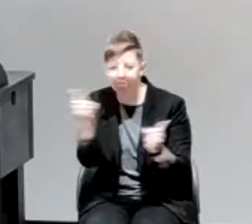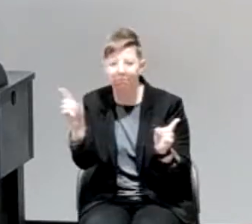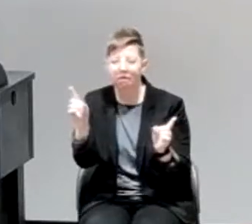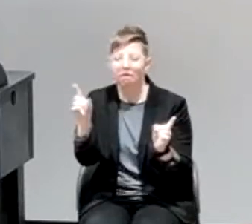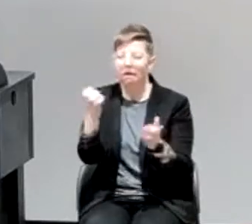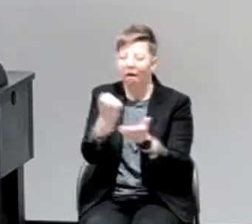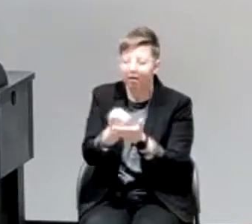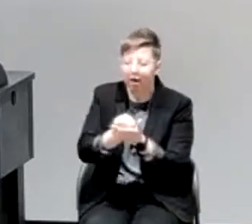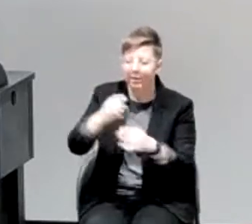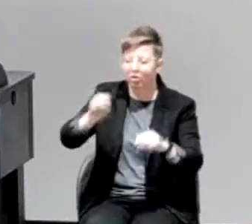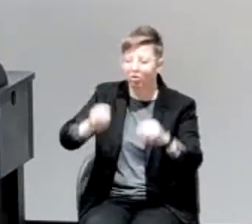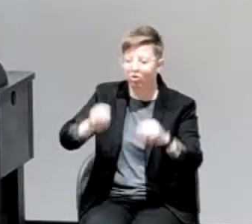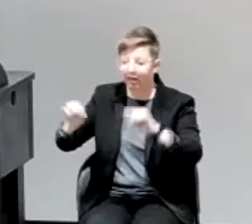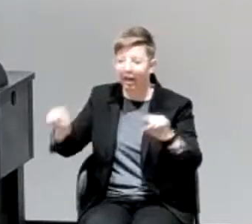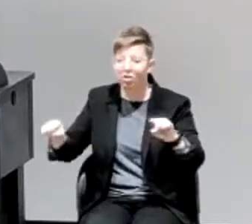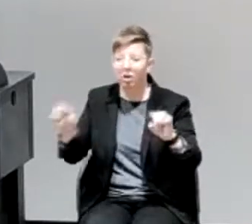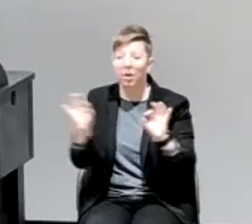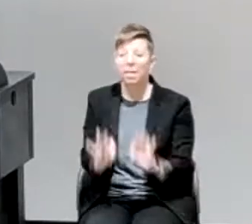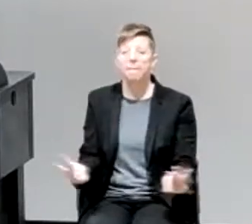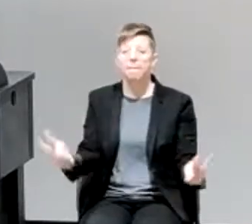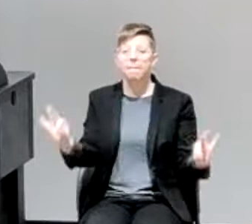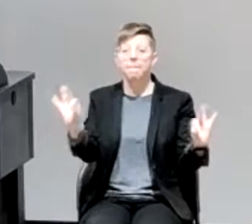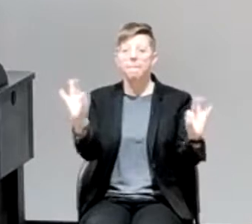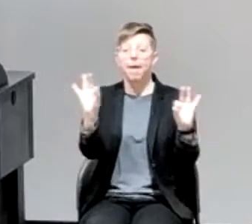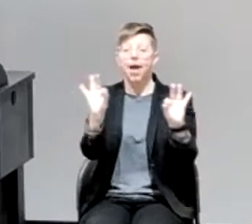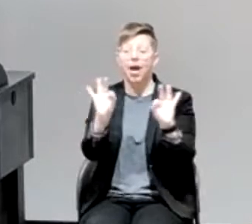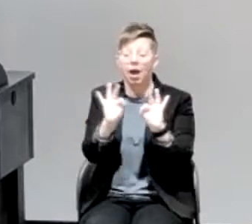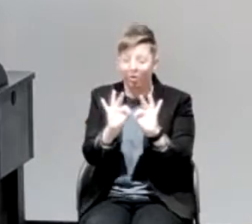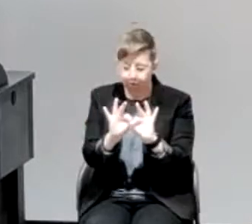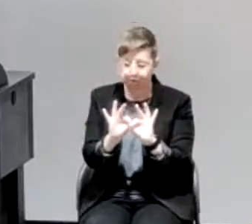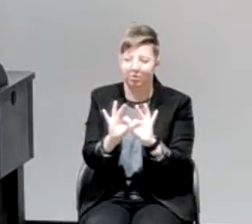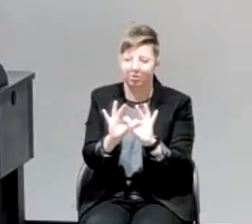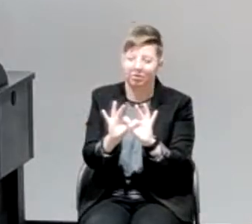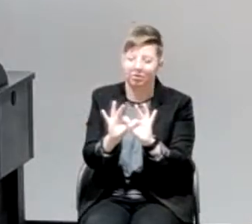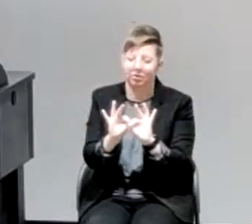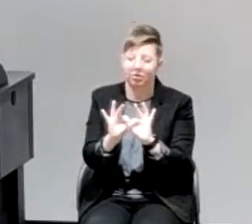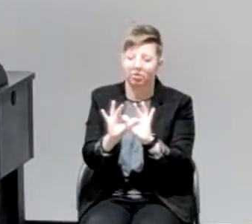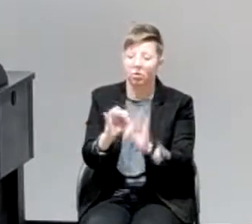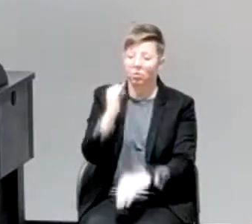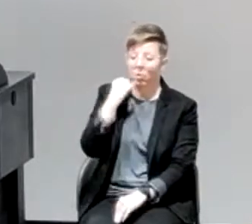We ain't set to be wildly successful in the knowledge age. Ten years ago I watched governor